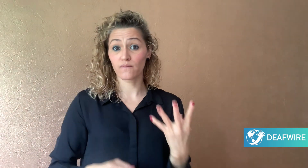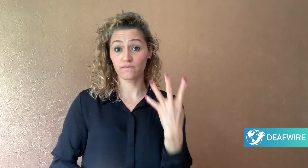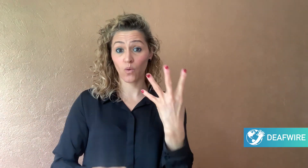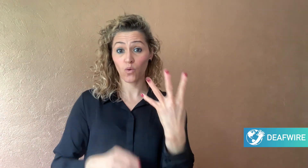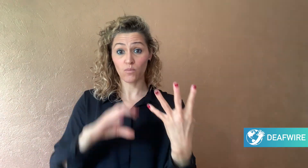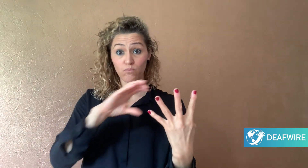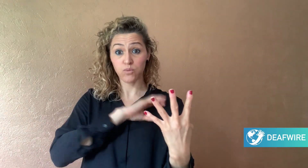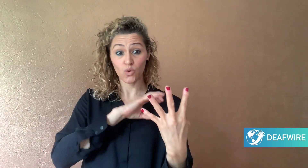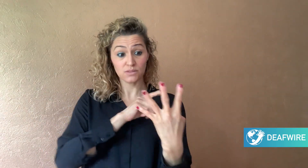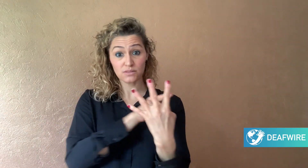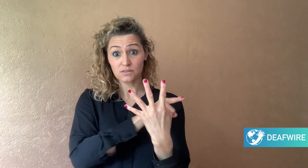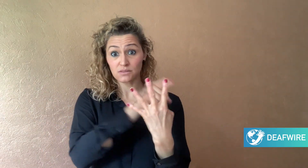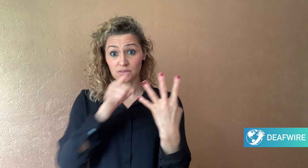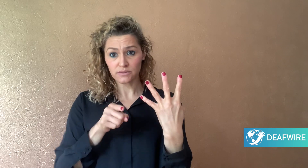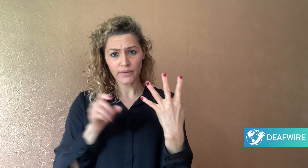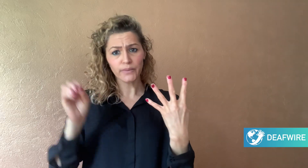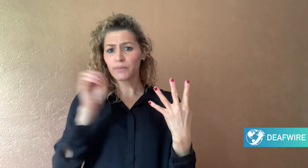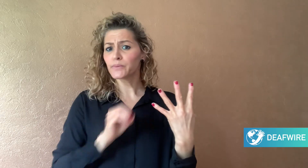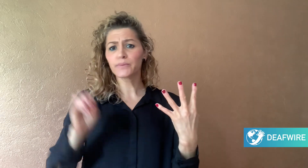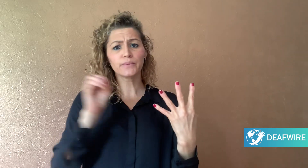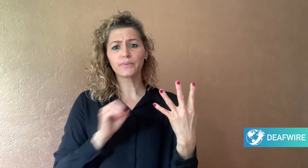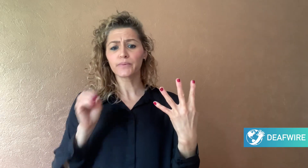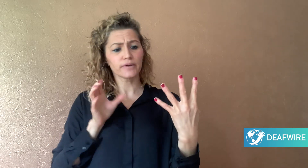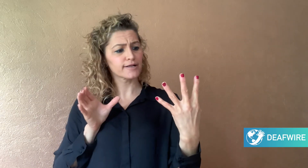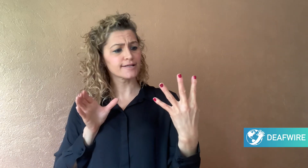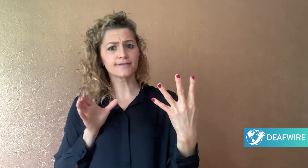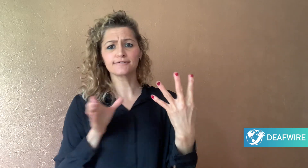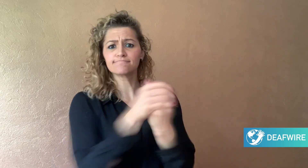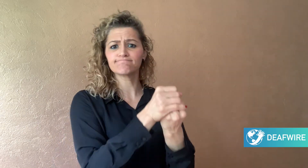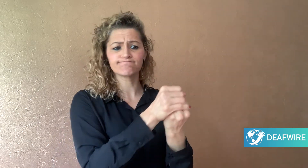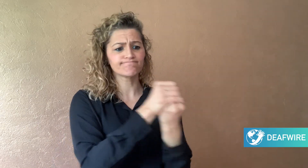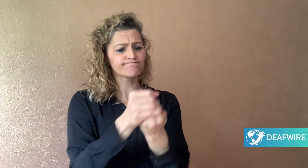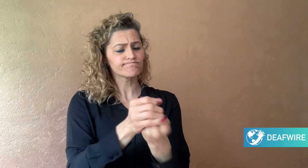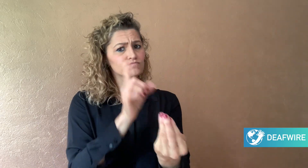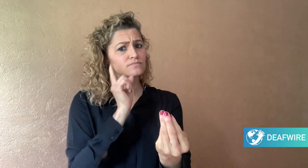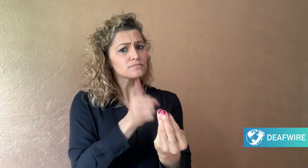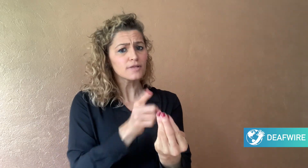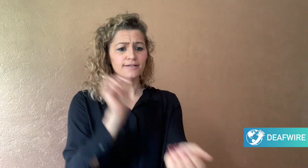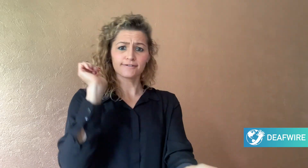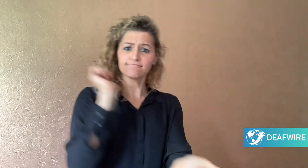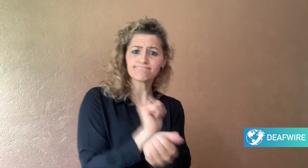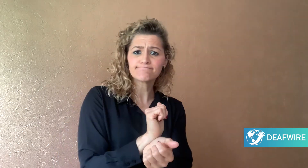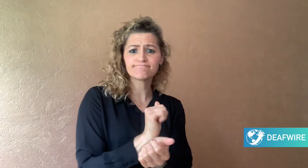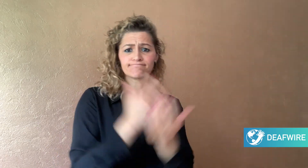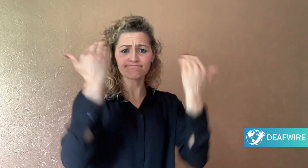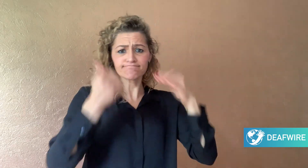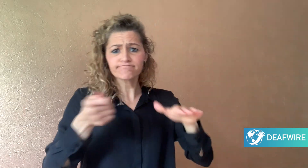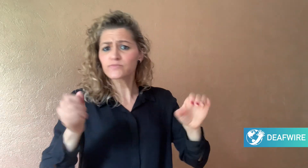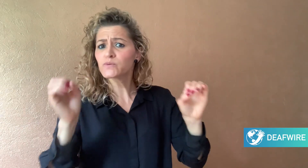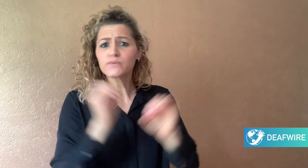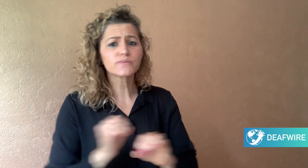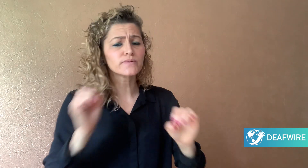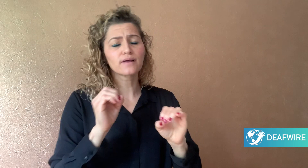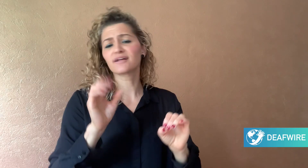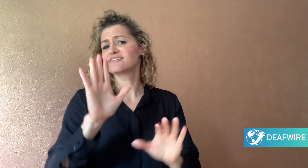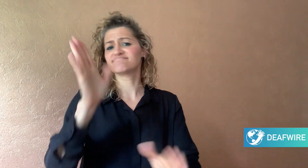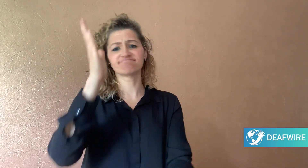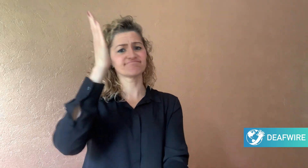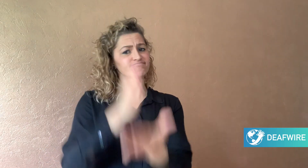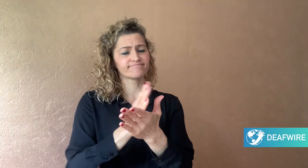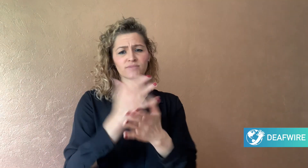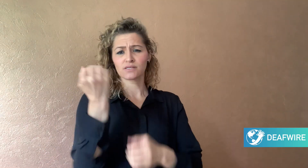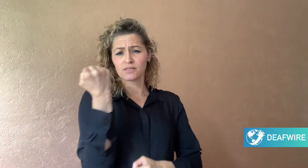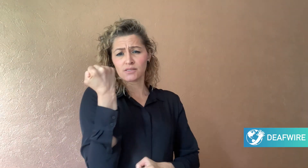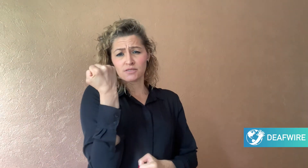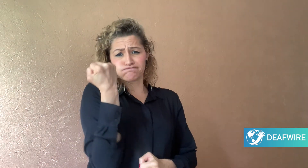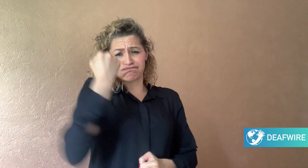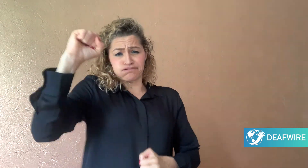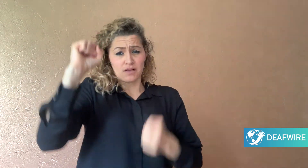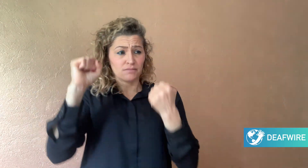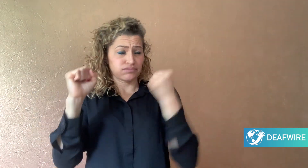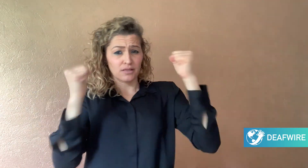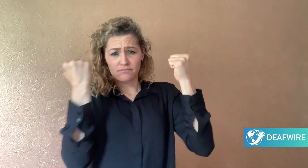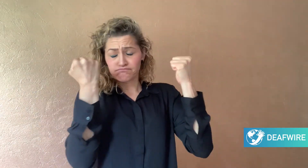The protests first erupted because the four police